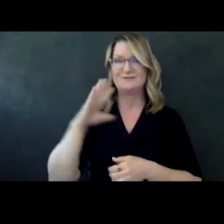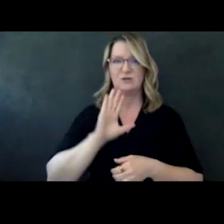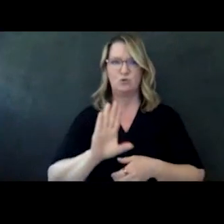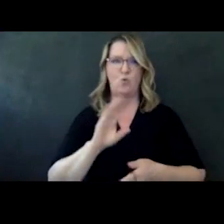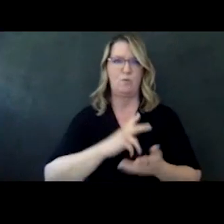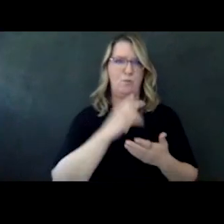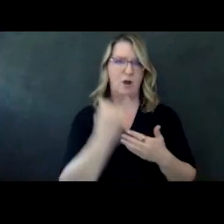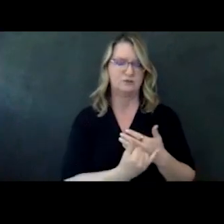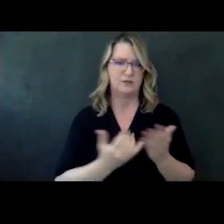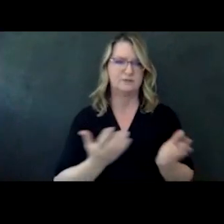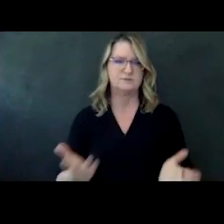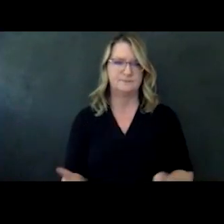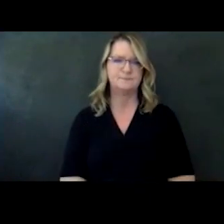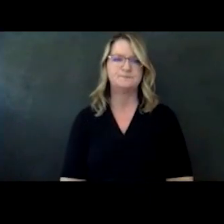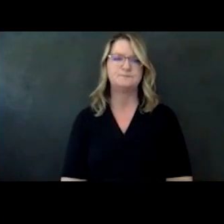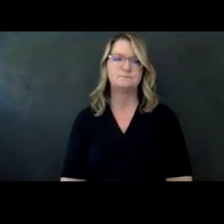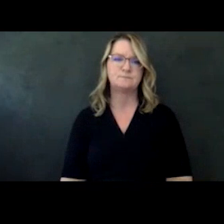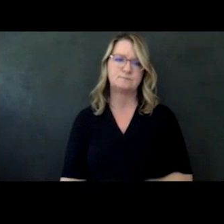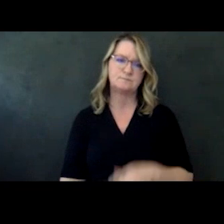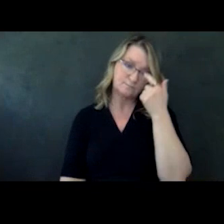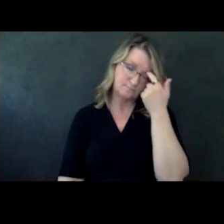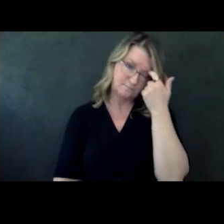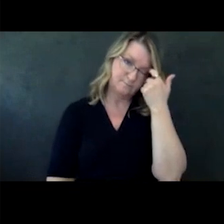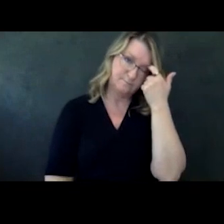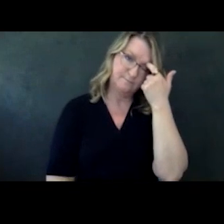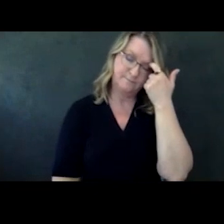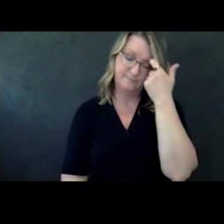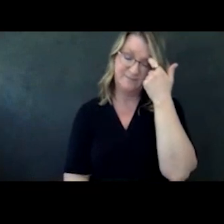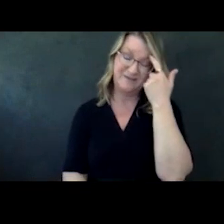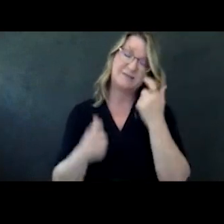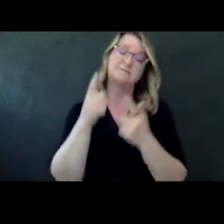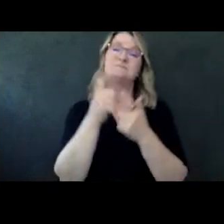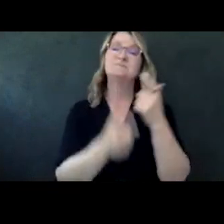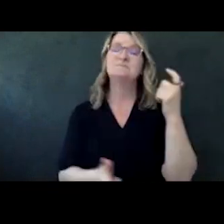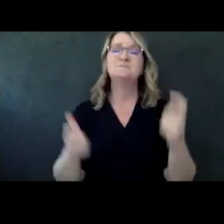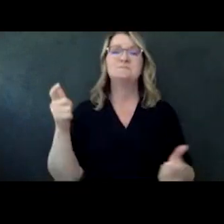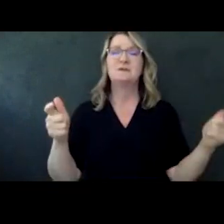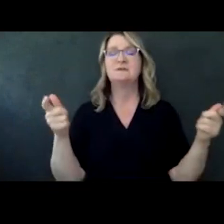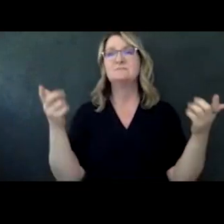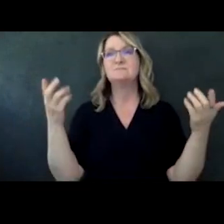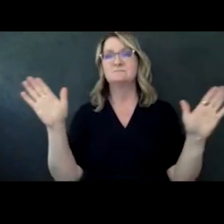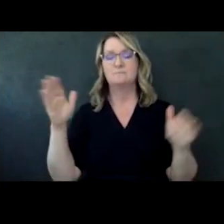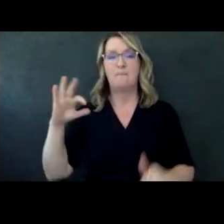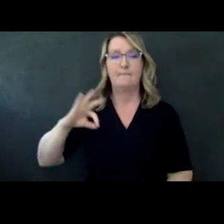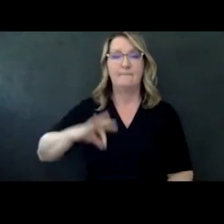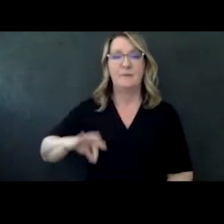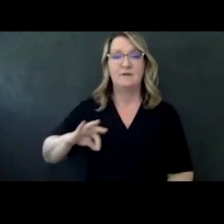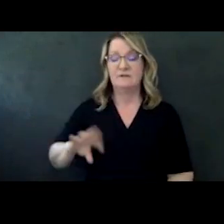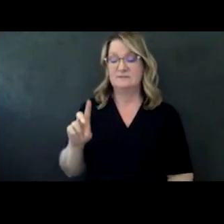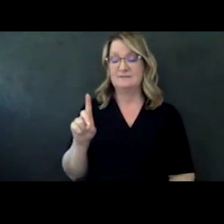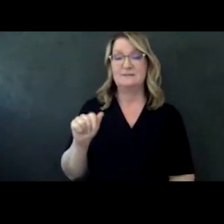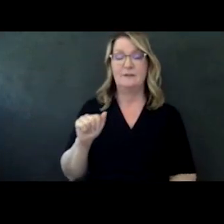Slide 11, overarching benefit. Disability employment projects create a pipeline of